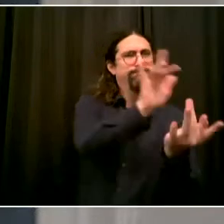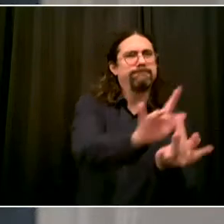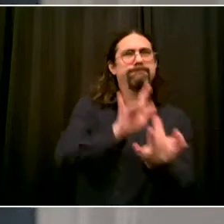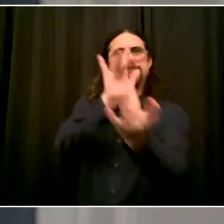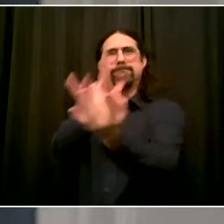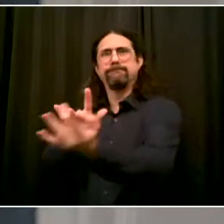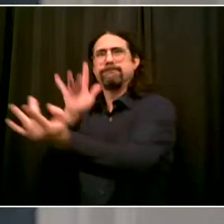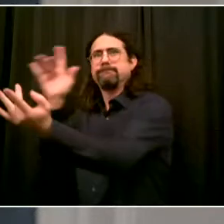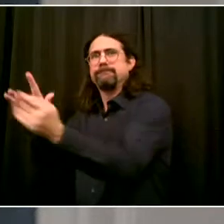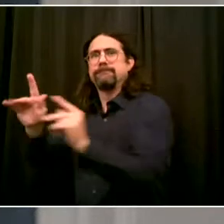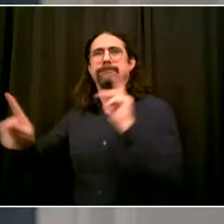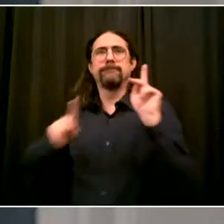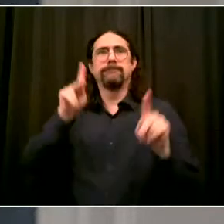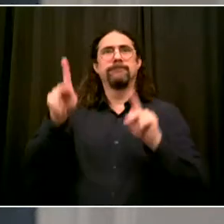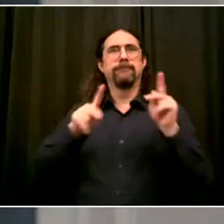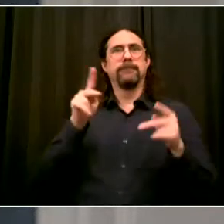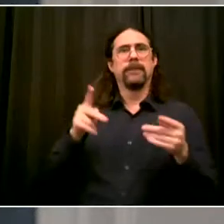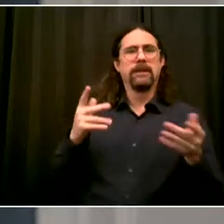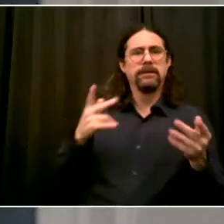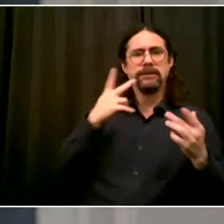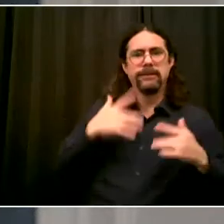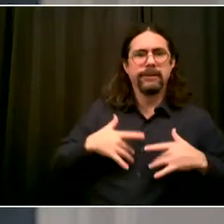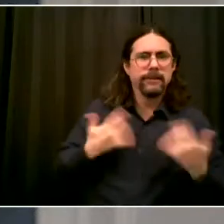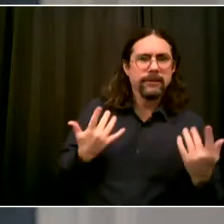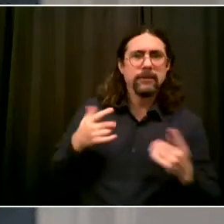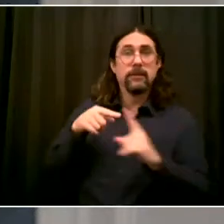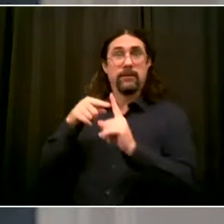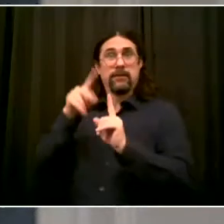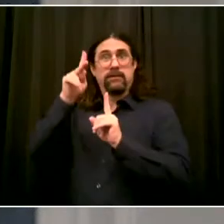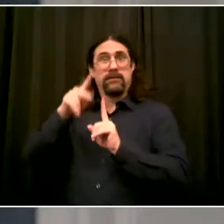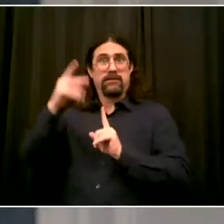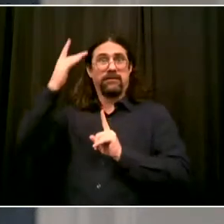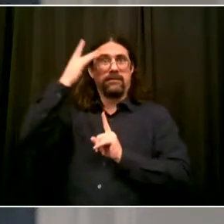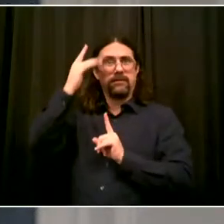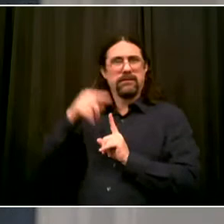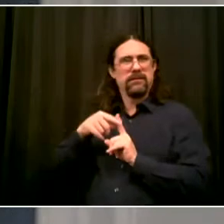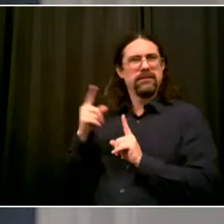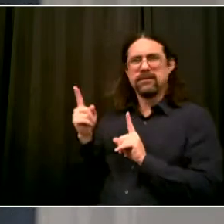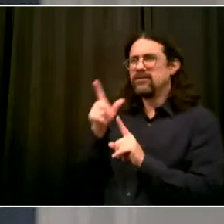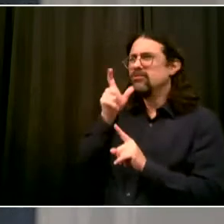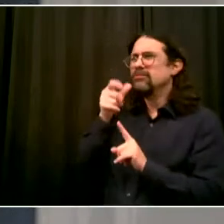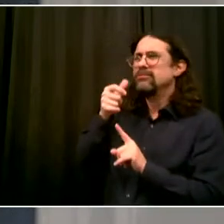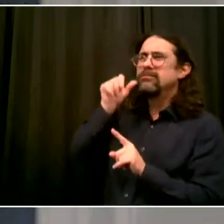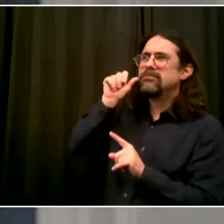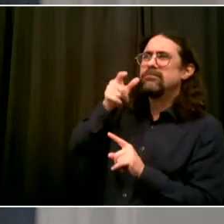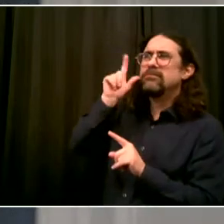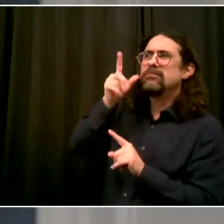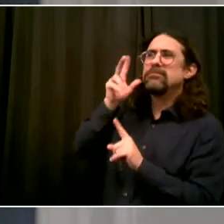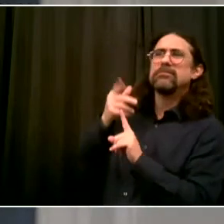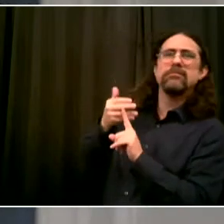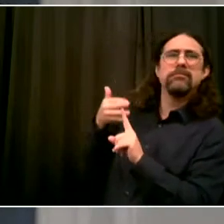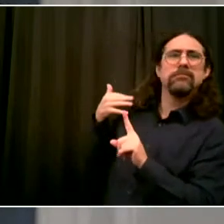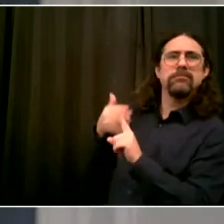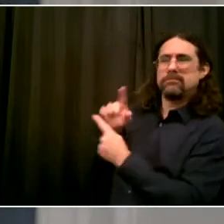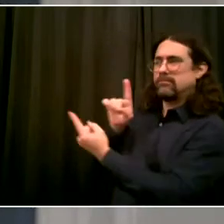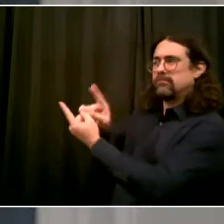VIOLATION, THEY MAY ASK THE SHERIFF'S OFFICE TO GET INVOLVED TO LOOK FURTHER.